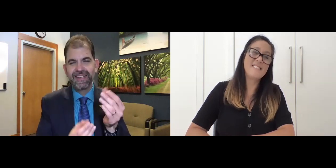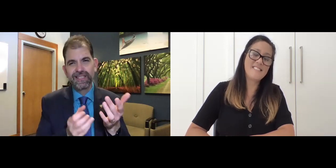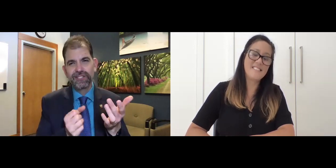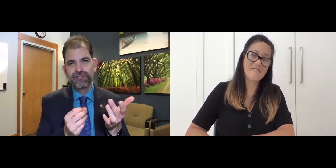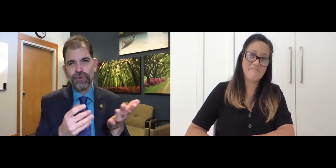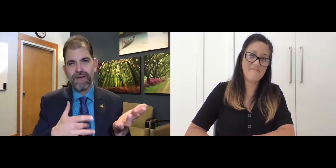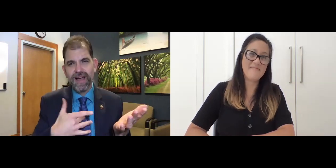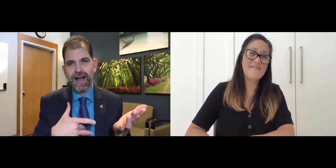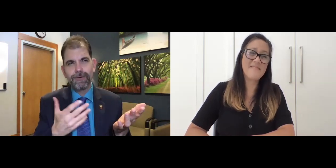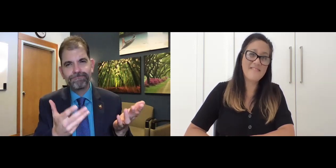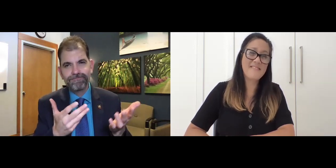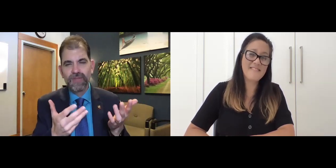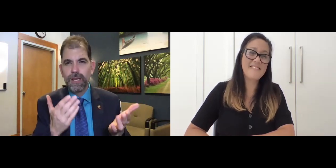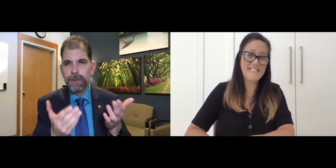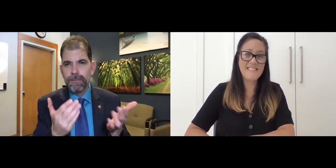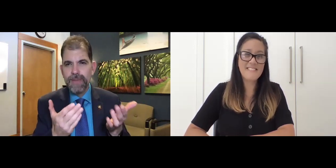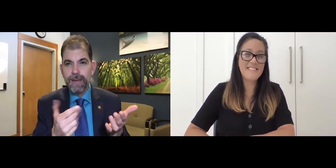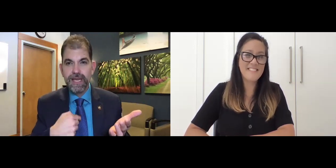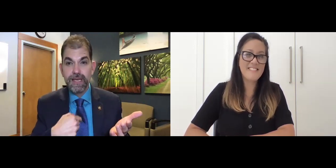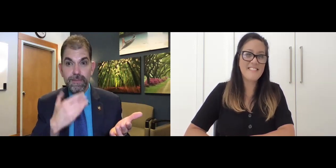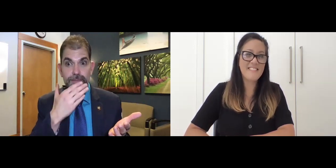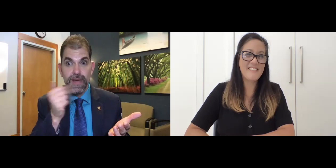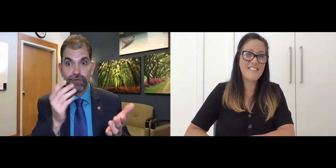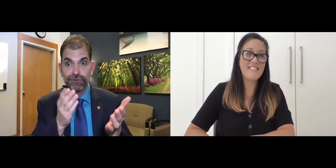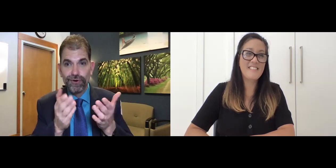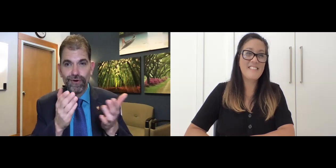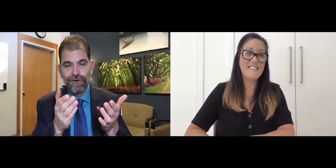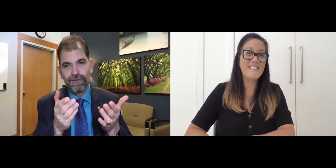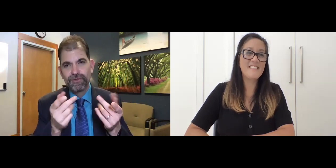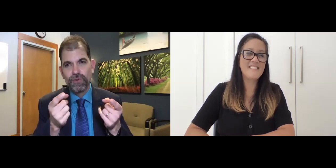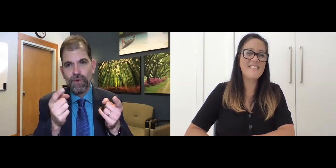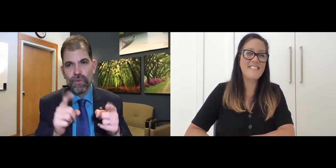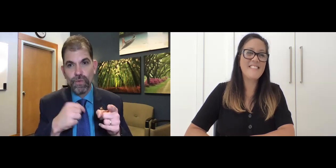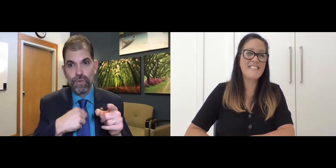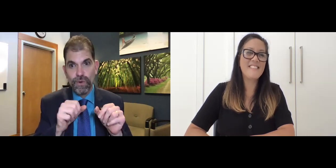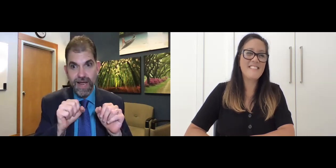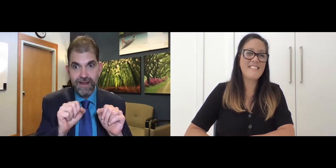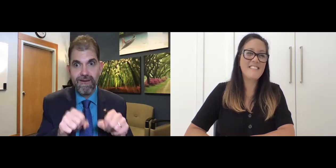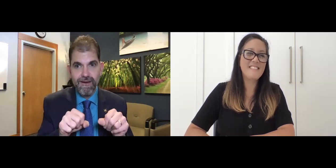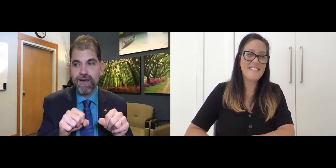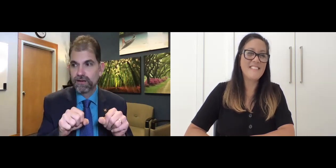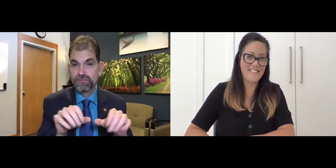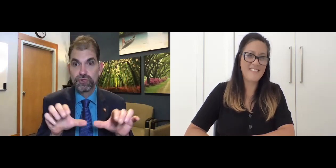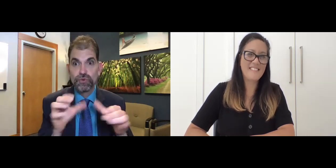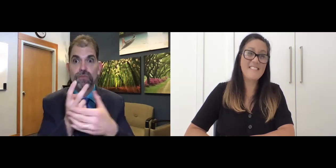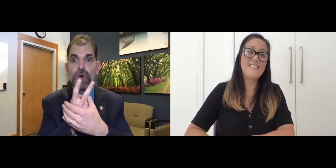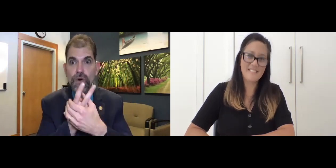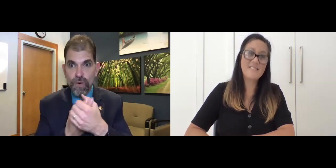but the cultural aspect of deafness was missing and I thought perhaps my expertise could be better used